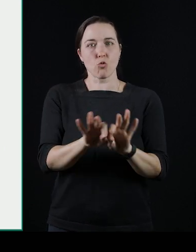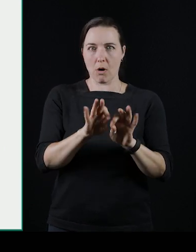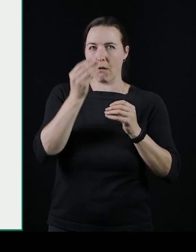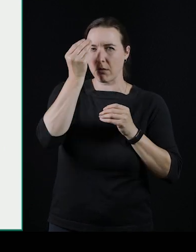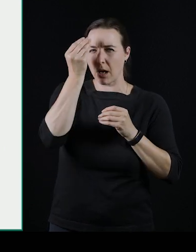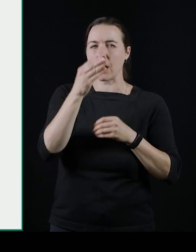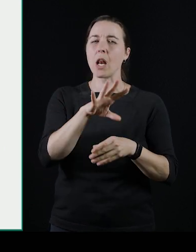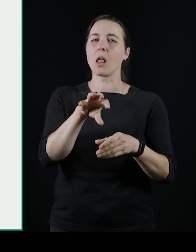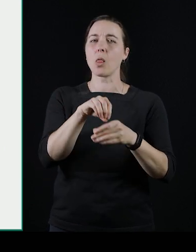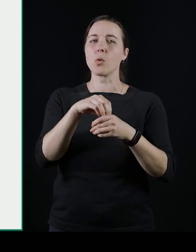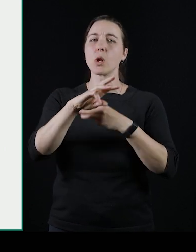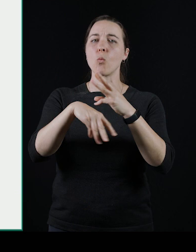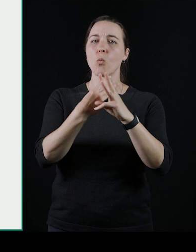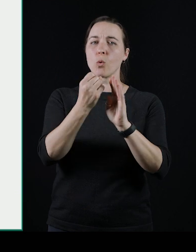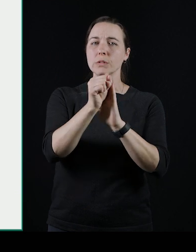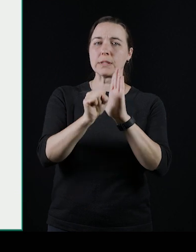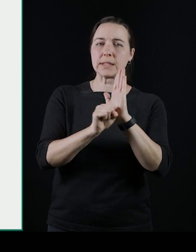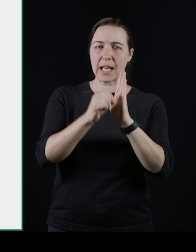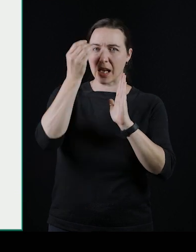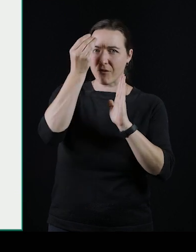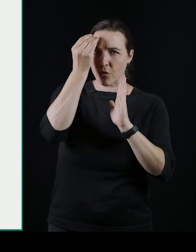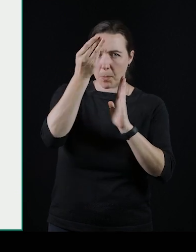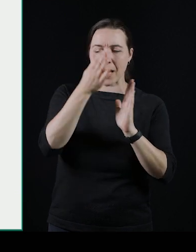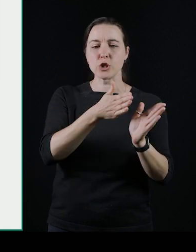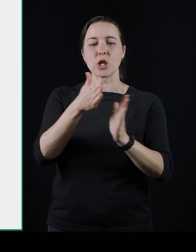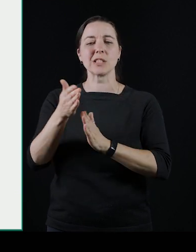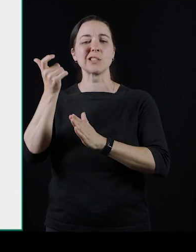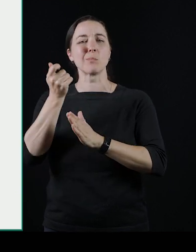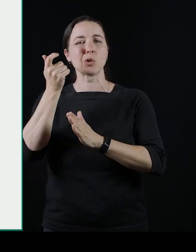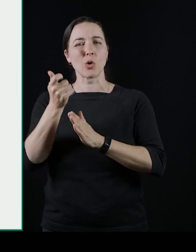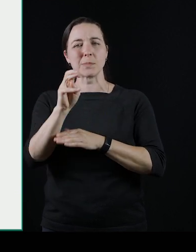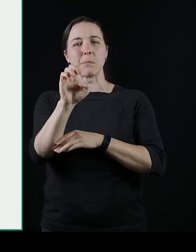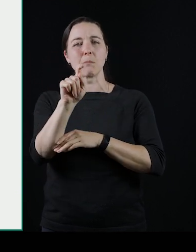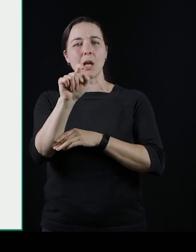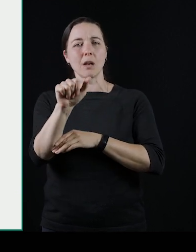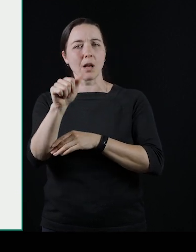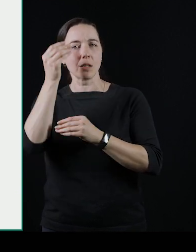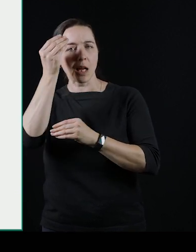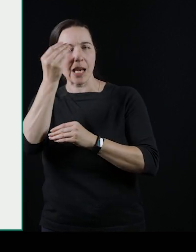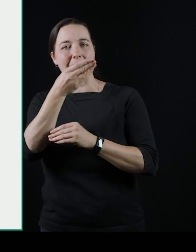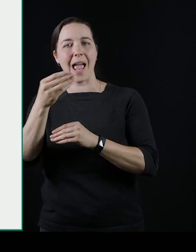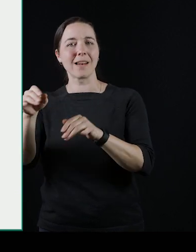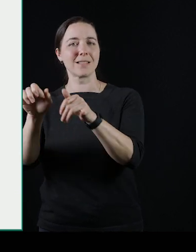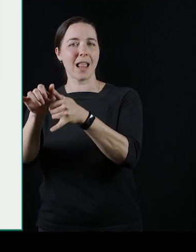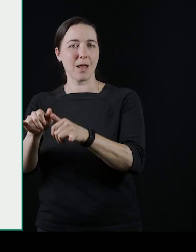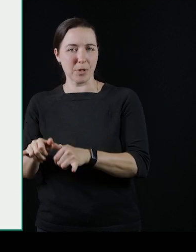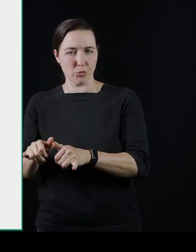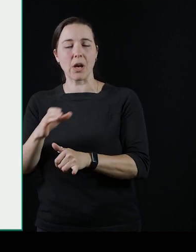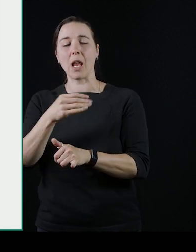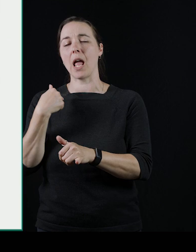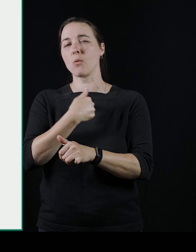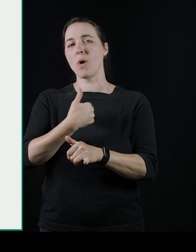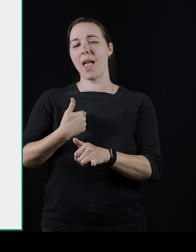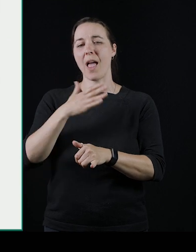including world state information, subscriptions, metadata and telemetry. And we had about three preproduction